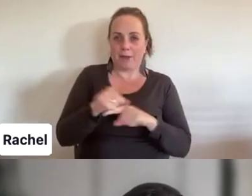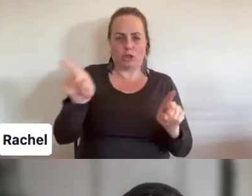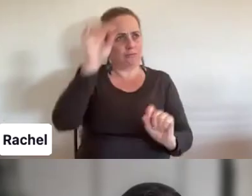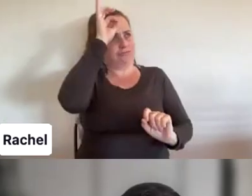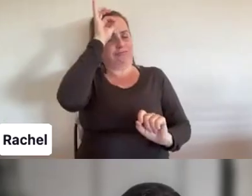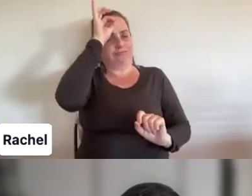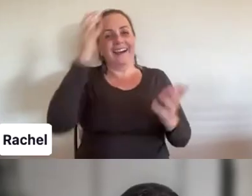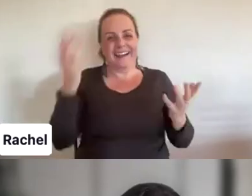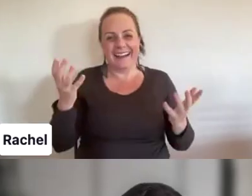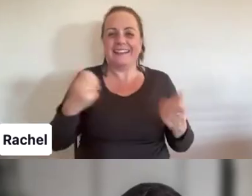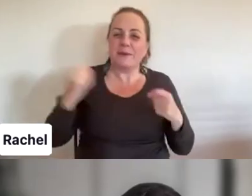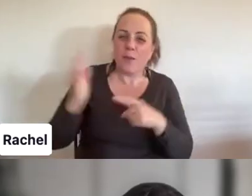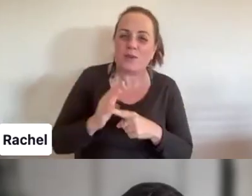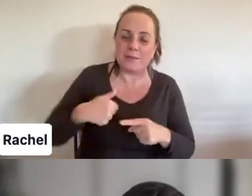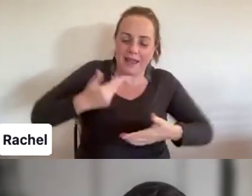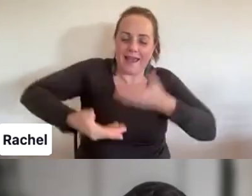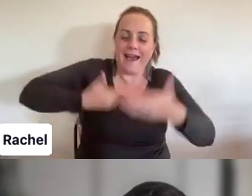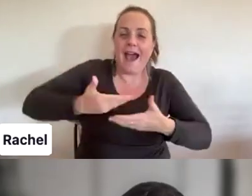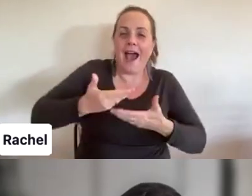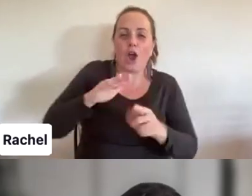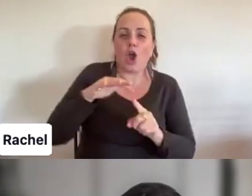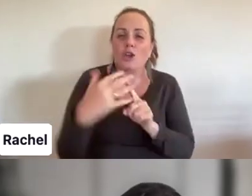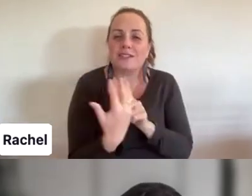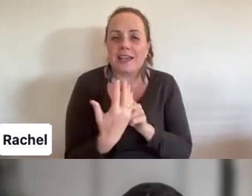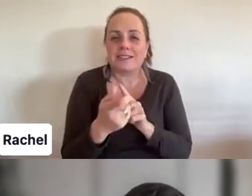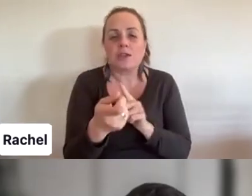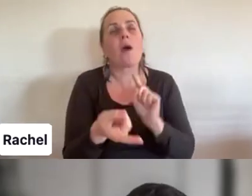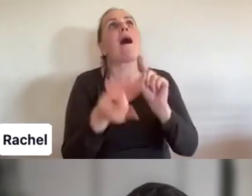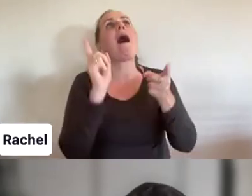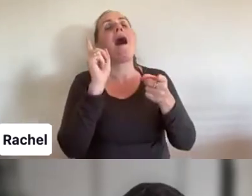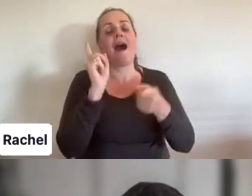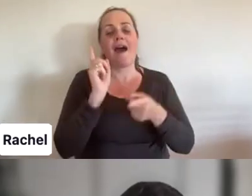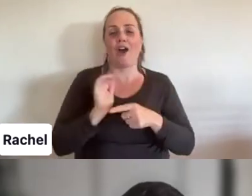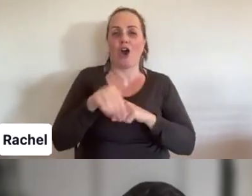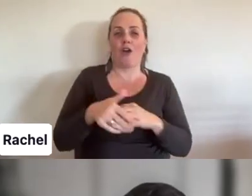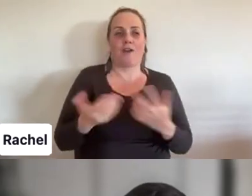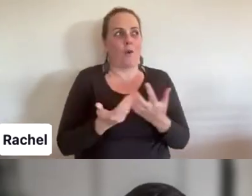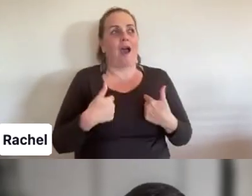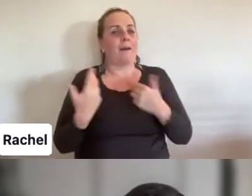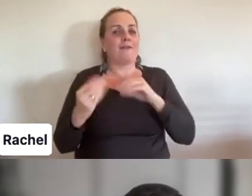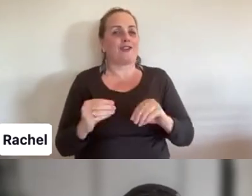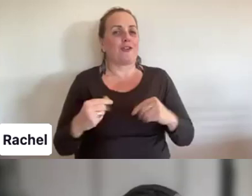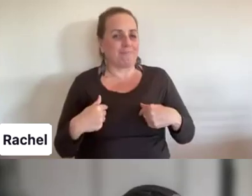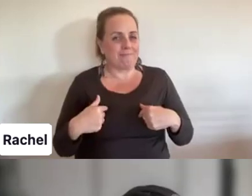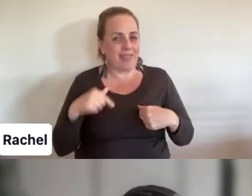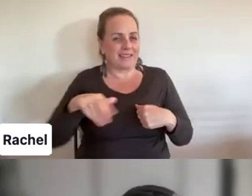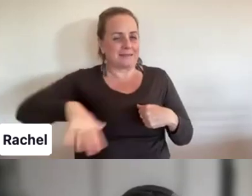important to kind of provide some context as to where I'm coming from in this space today.